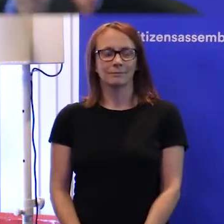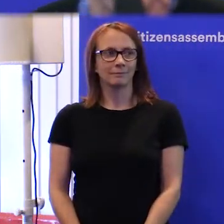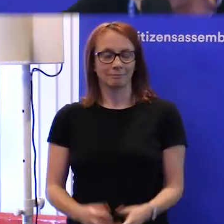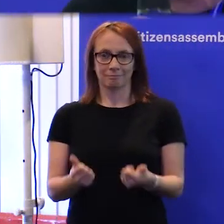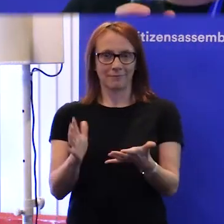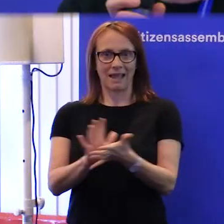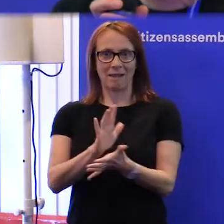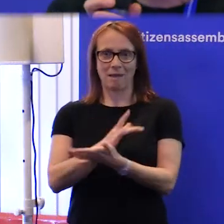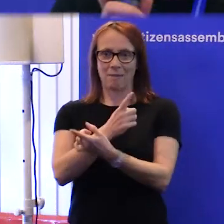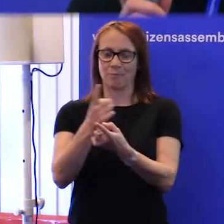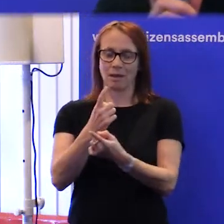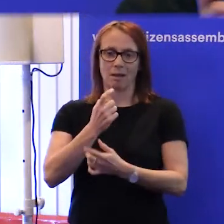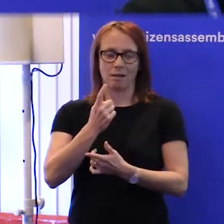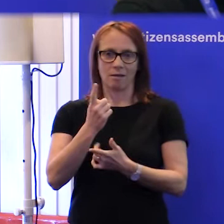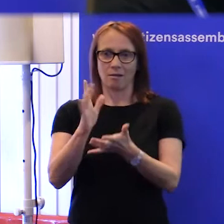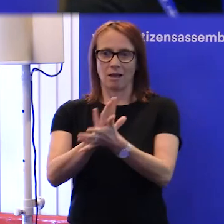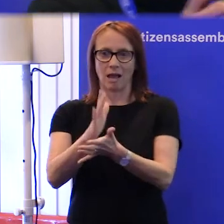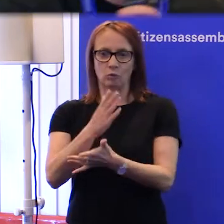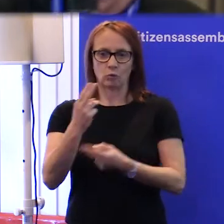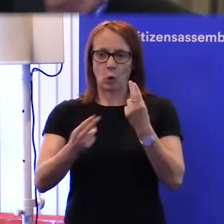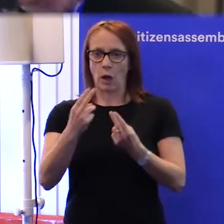enjoyed your meal I certainly didn't cuz I'm gonna have to speak to you now so